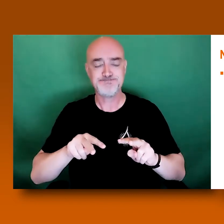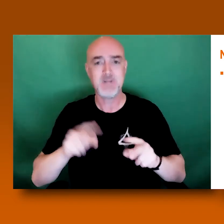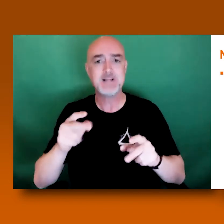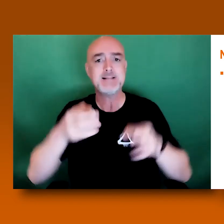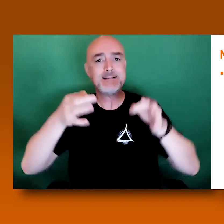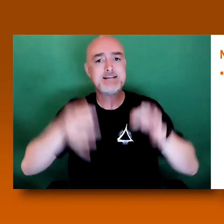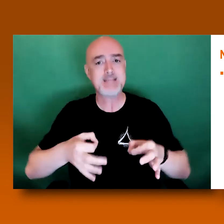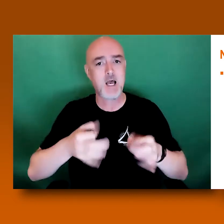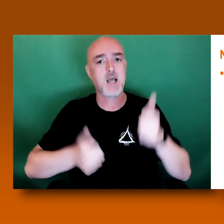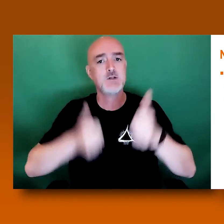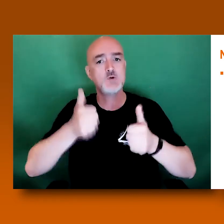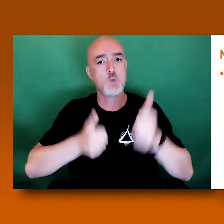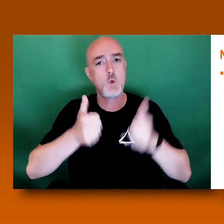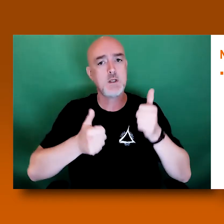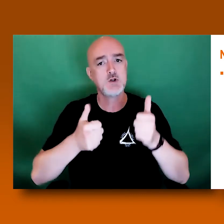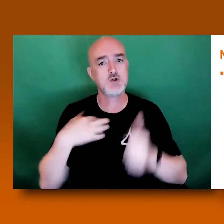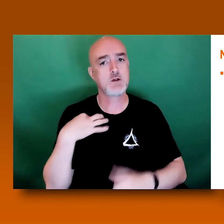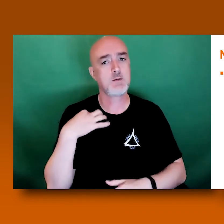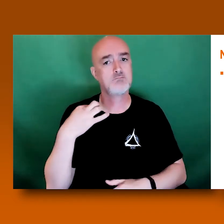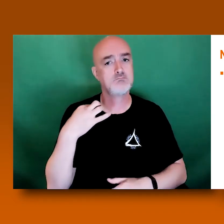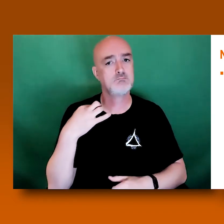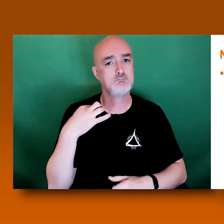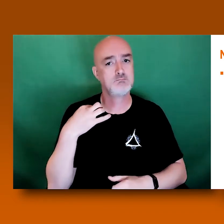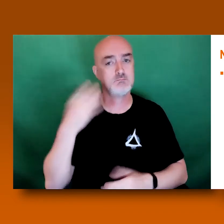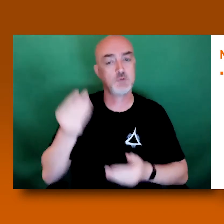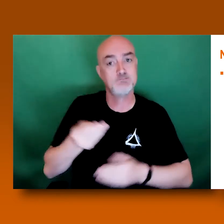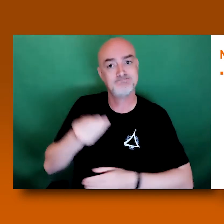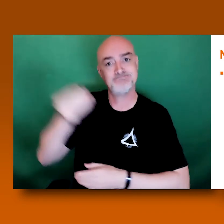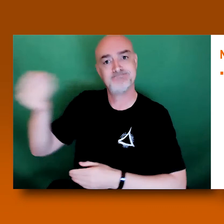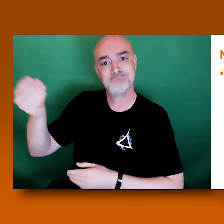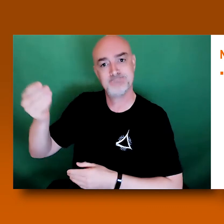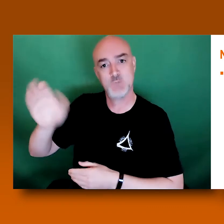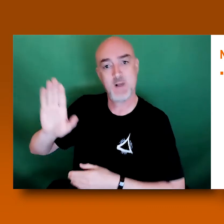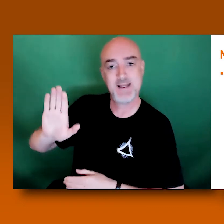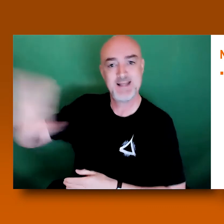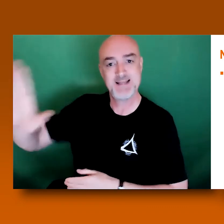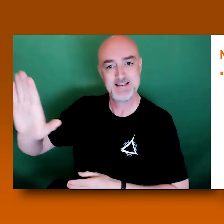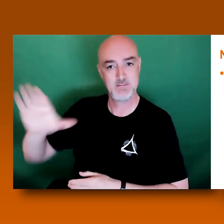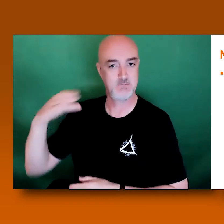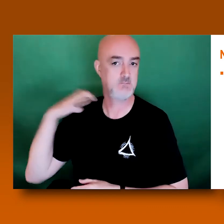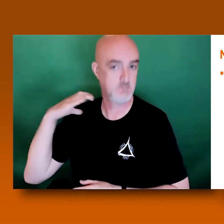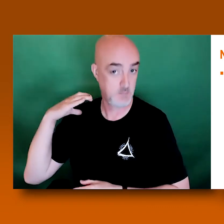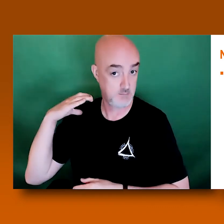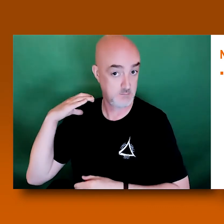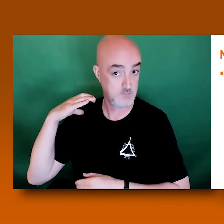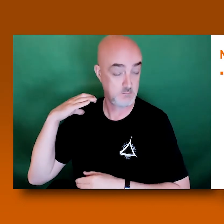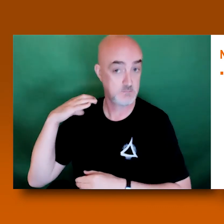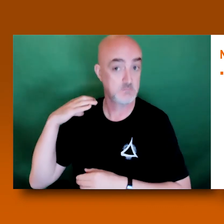They would decide which panel to then pass it on to